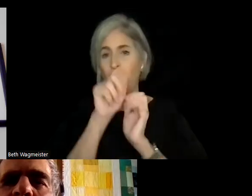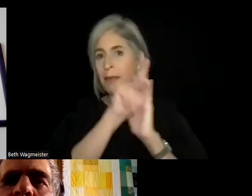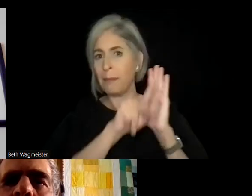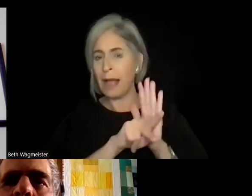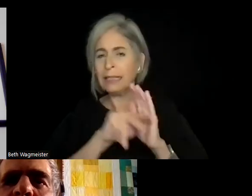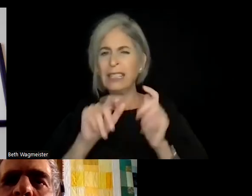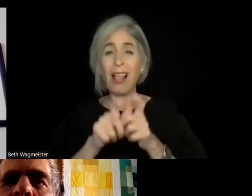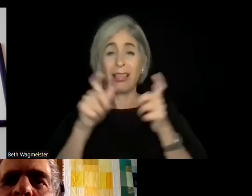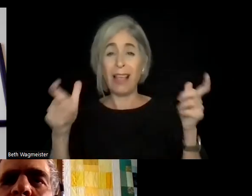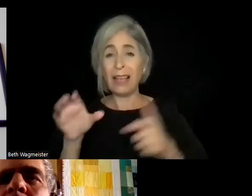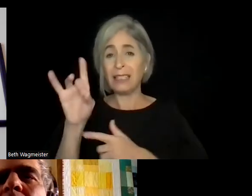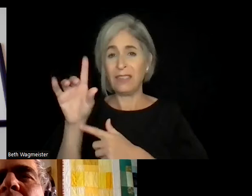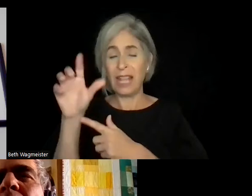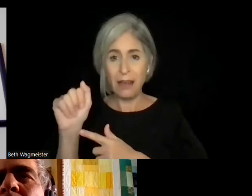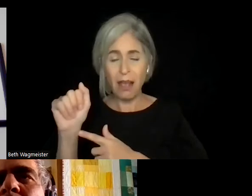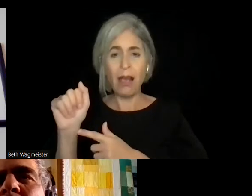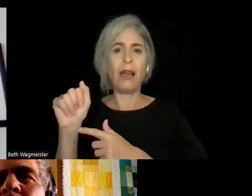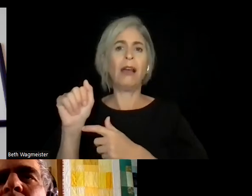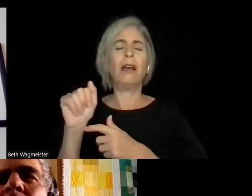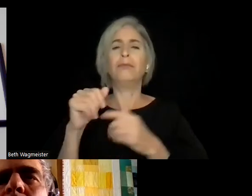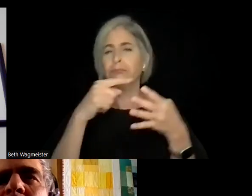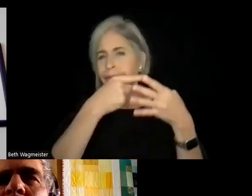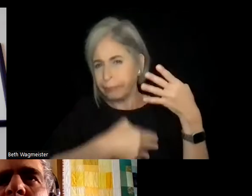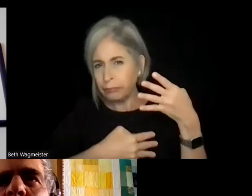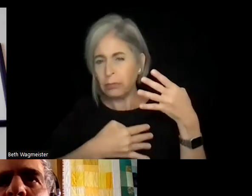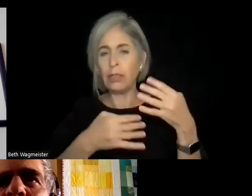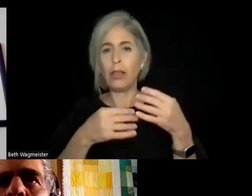, these are enormously different domains and I'll marry